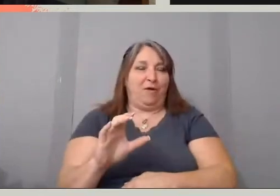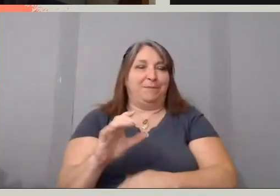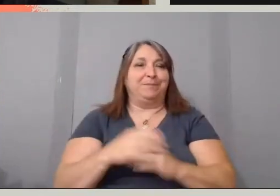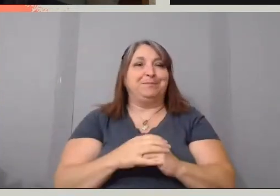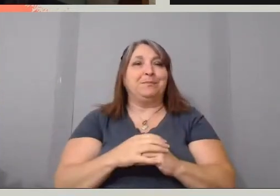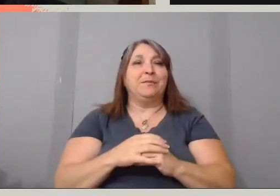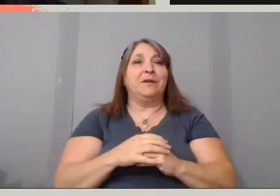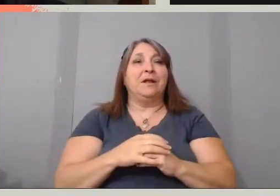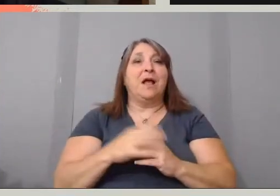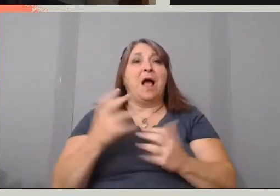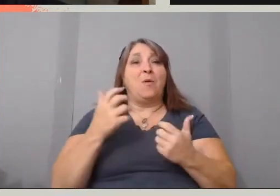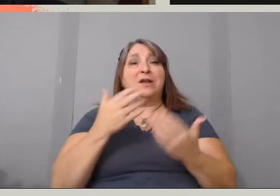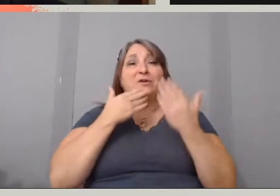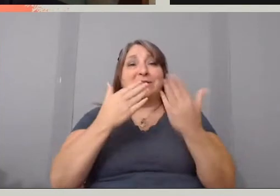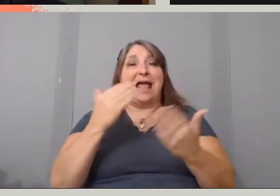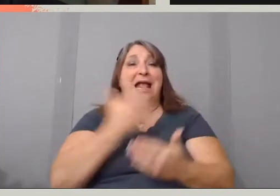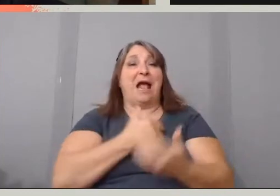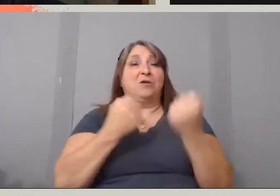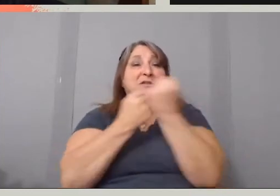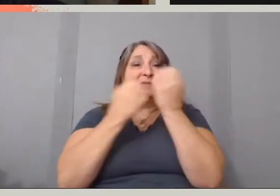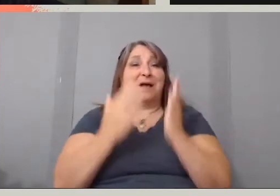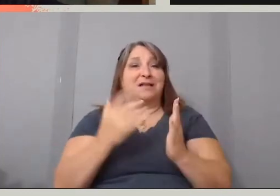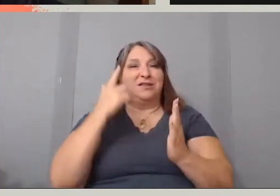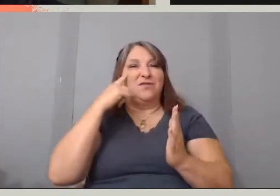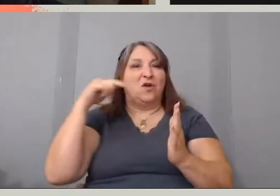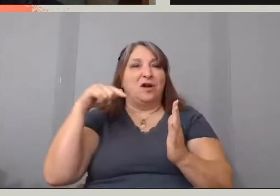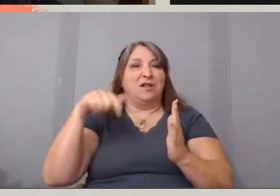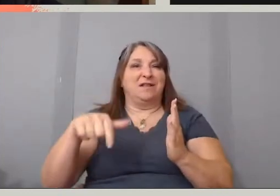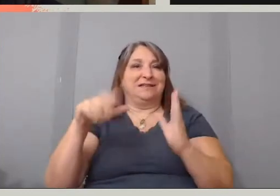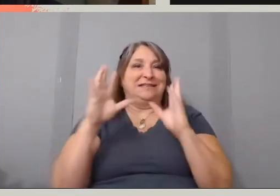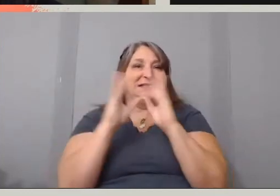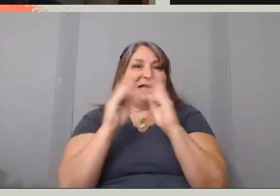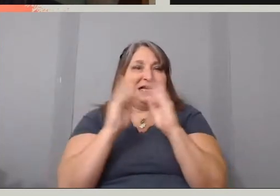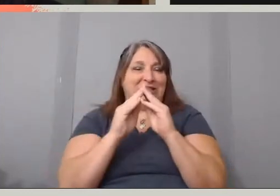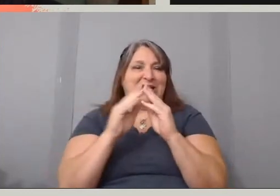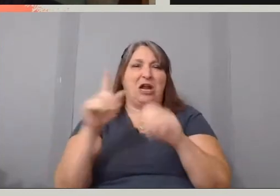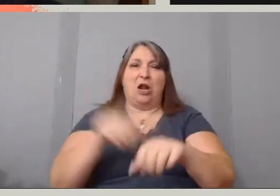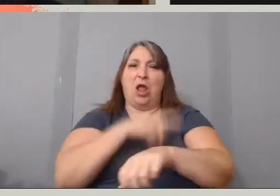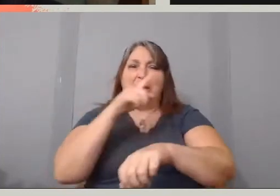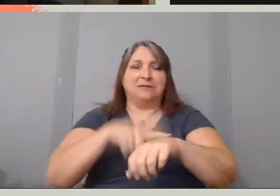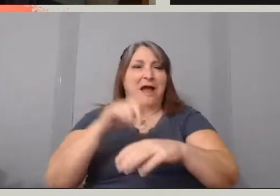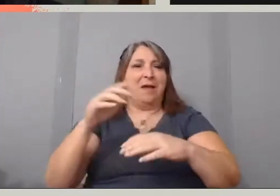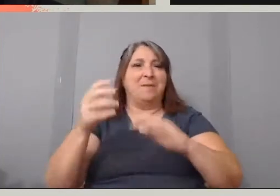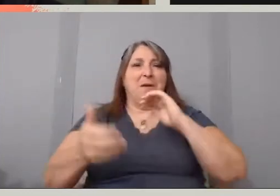to our sponsor for this session and a long time partner of our work at IDA,